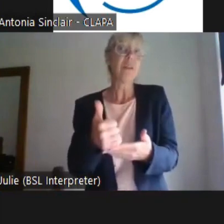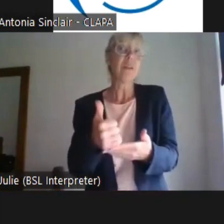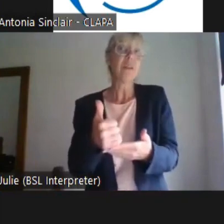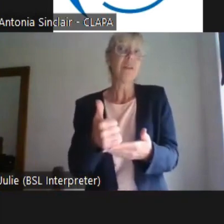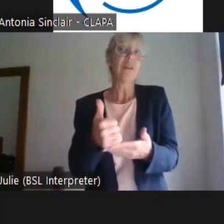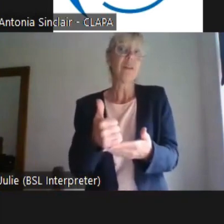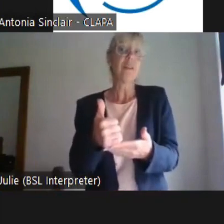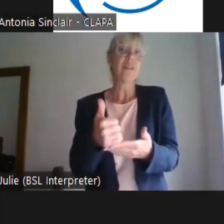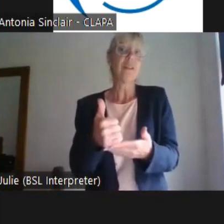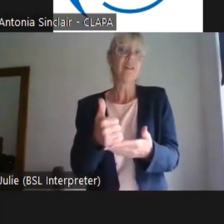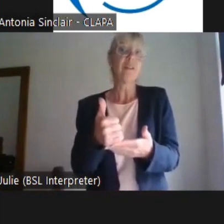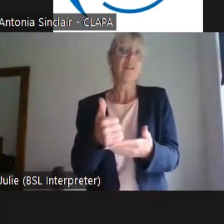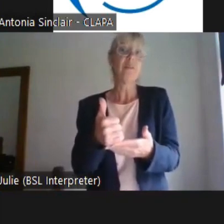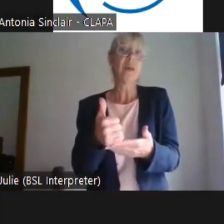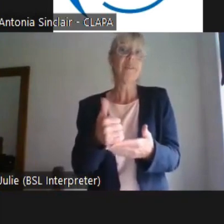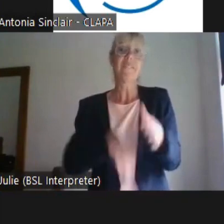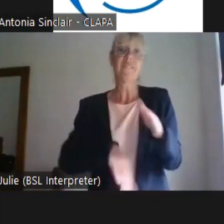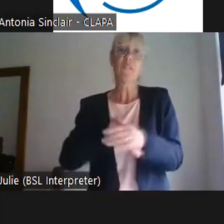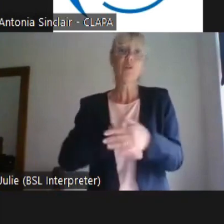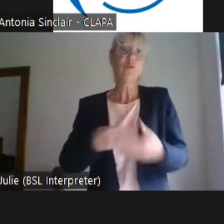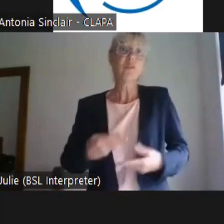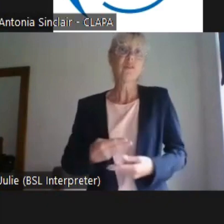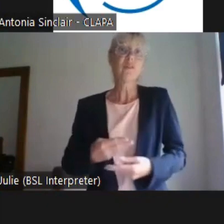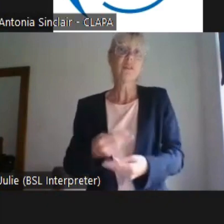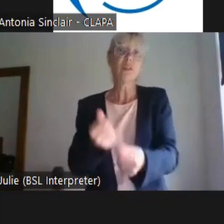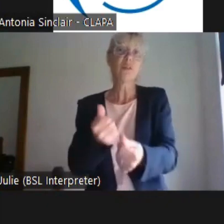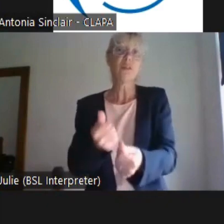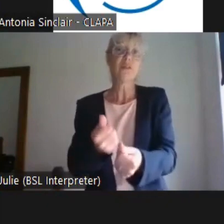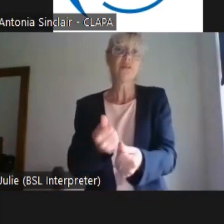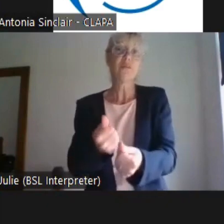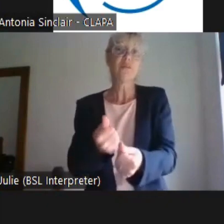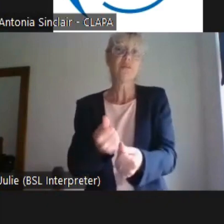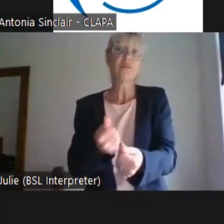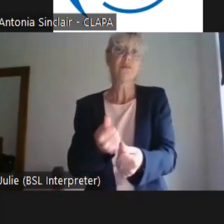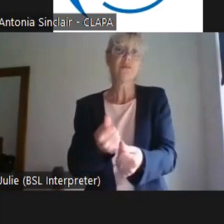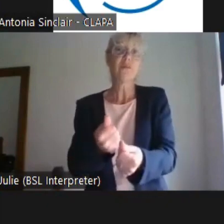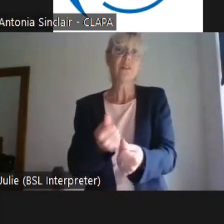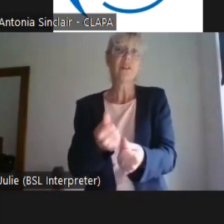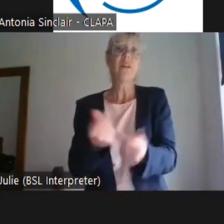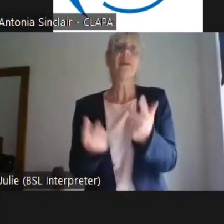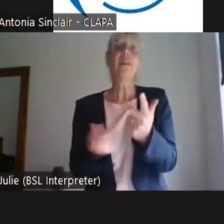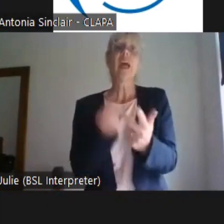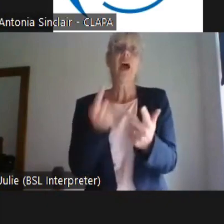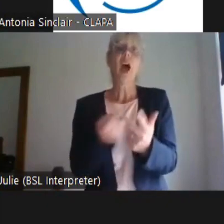solution and one would need to think of other modalities to improve the hearing so the aim